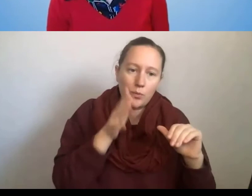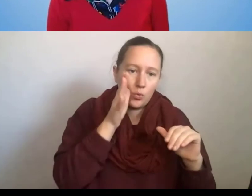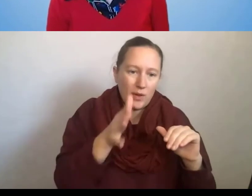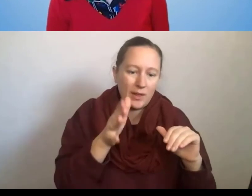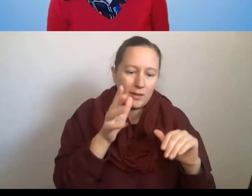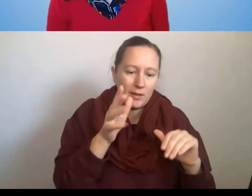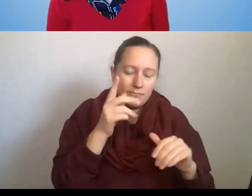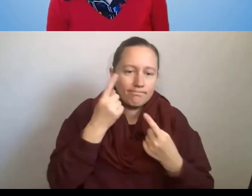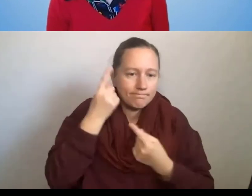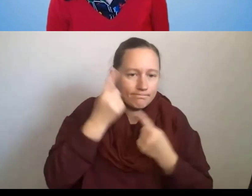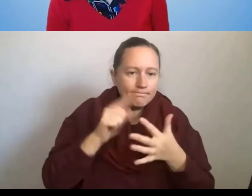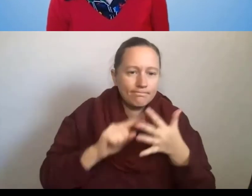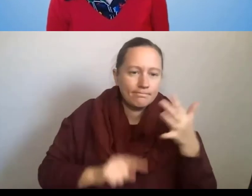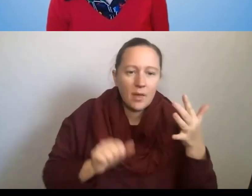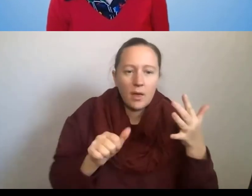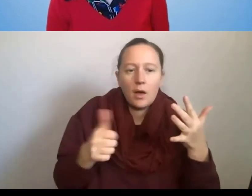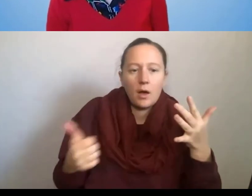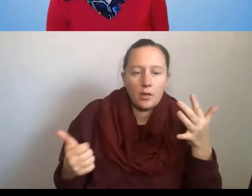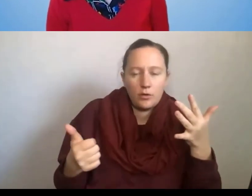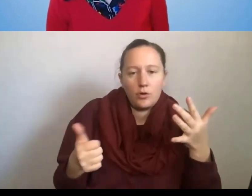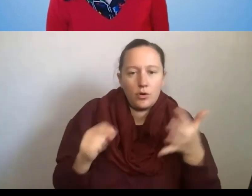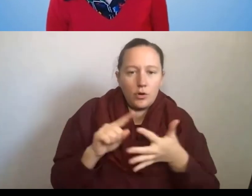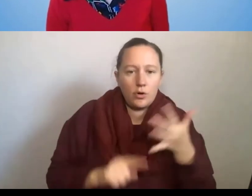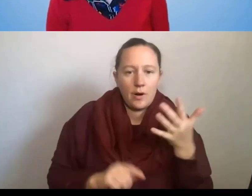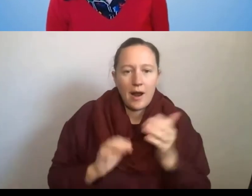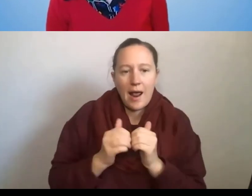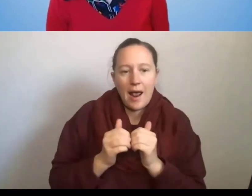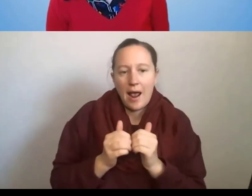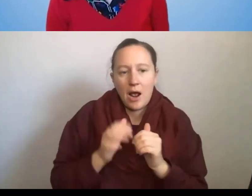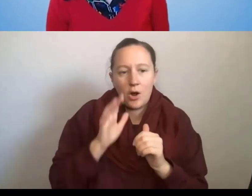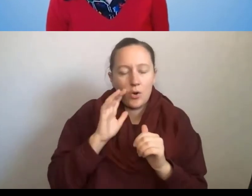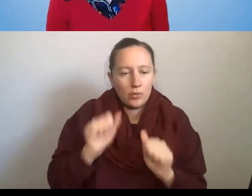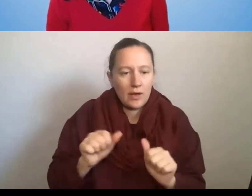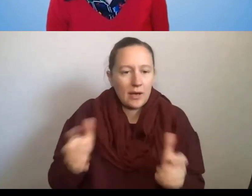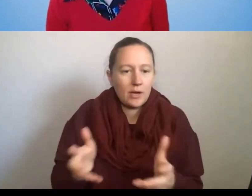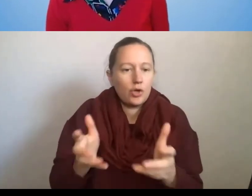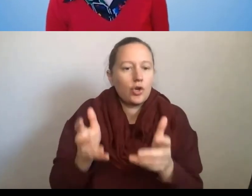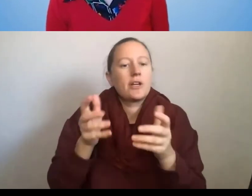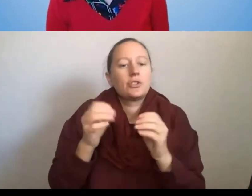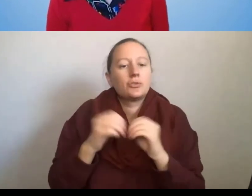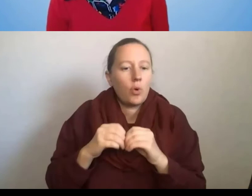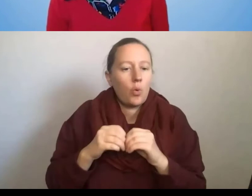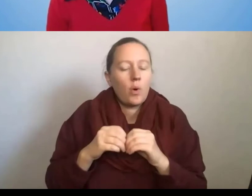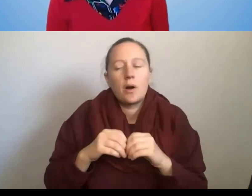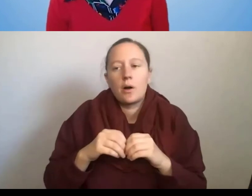and maybe consider how your institution can help contribute to a more holistic view